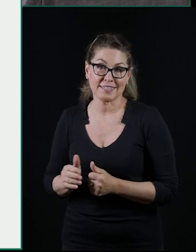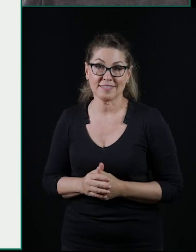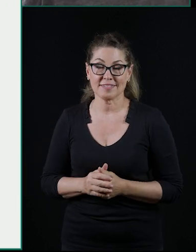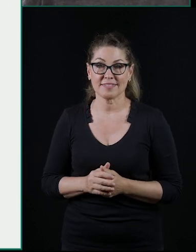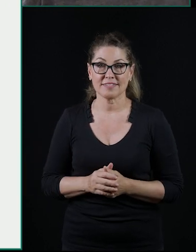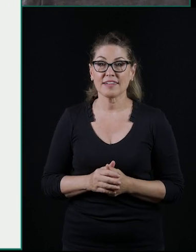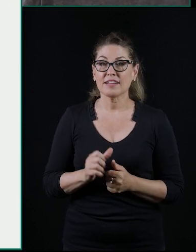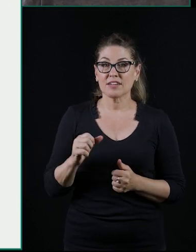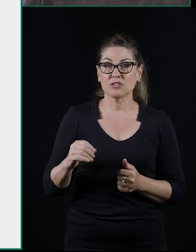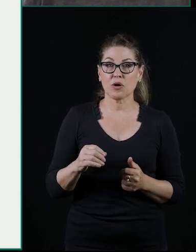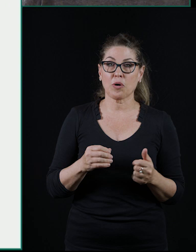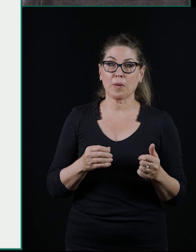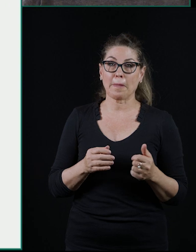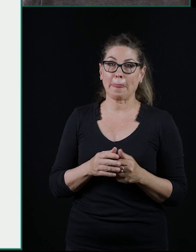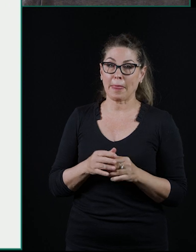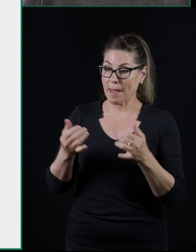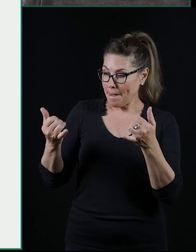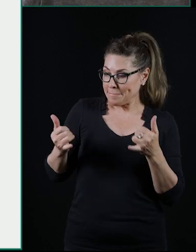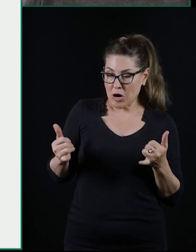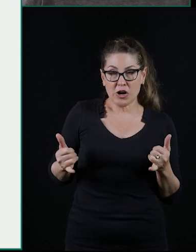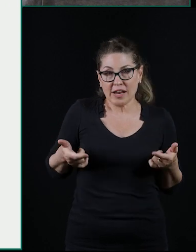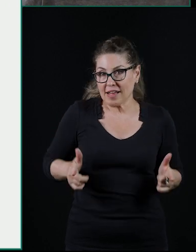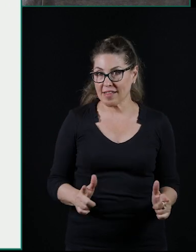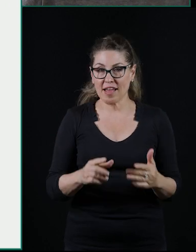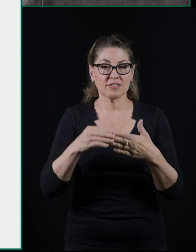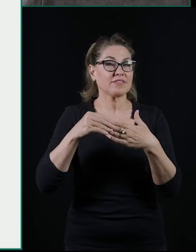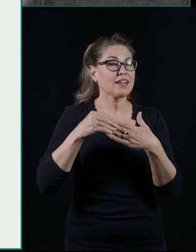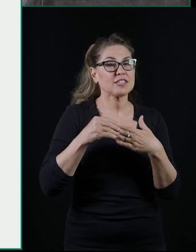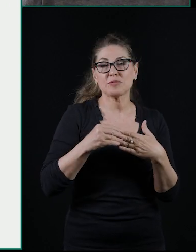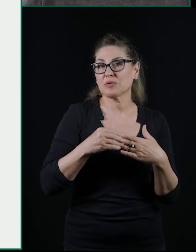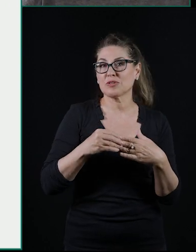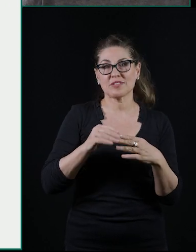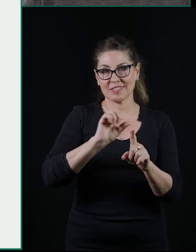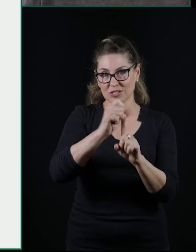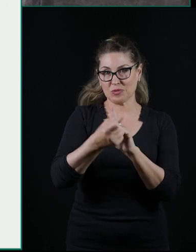So Party allows very flexible scenarios like these.